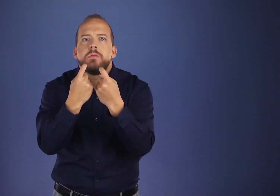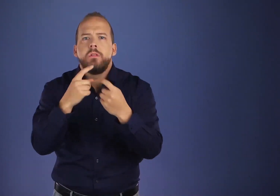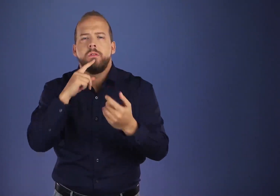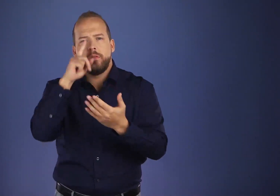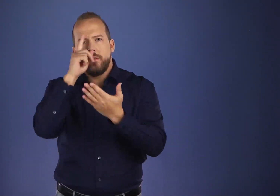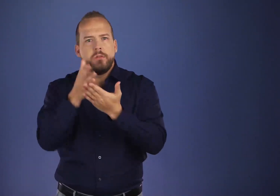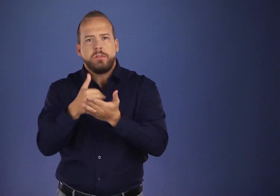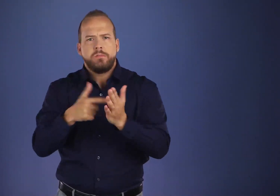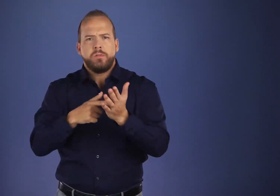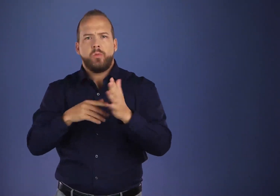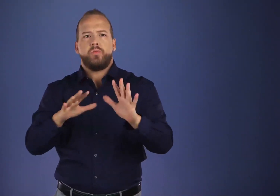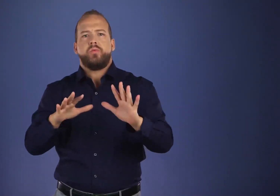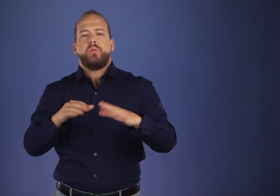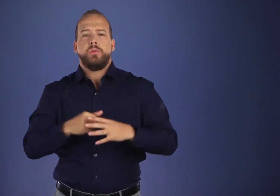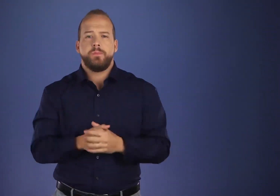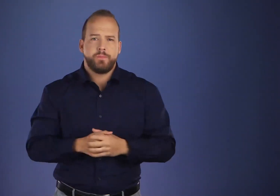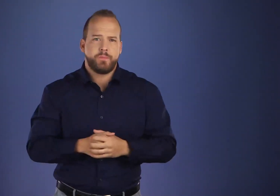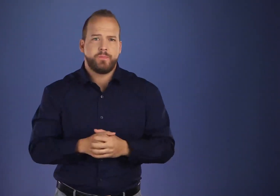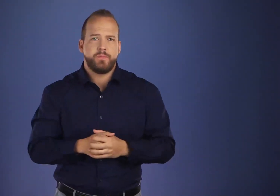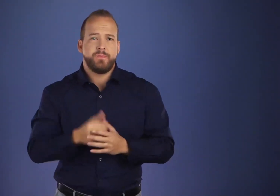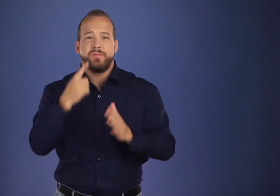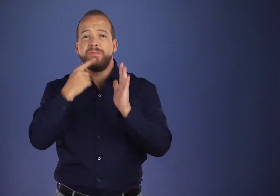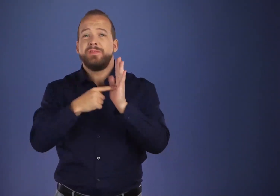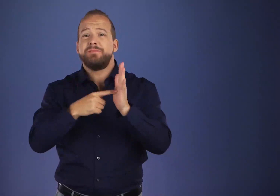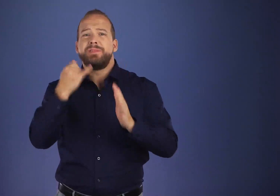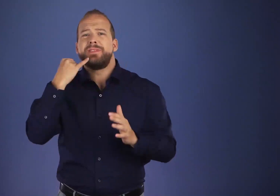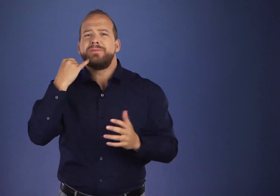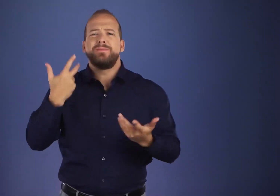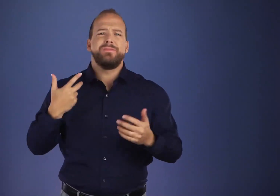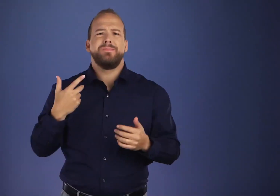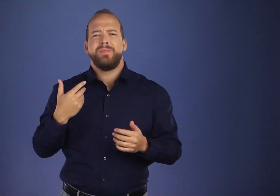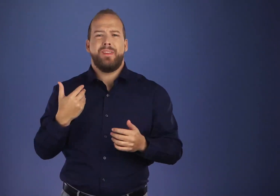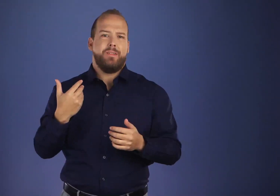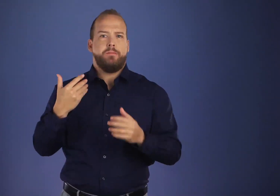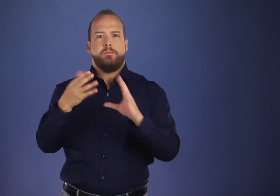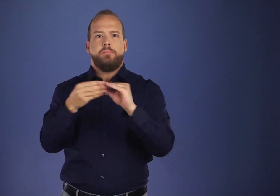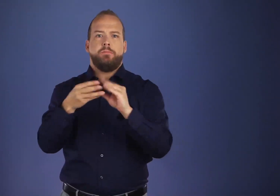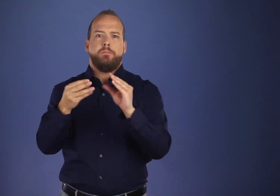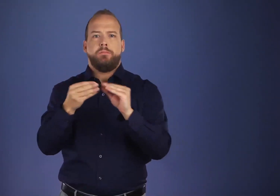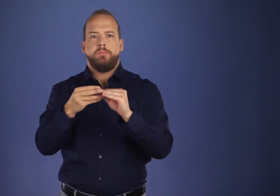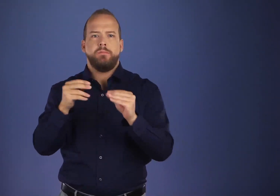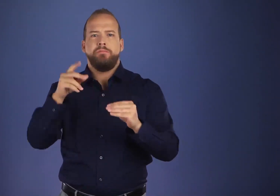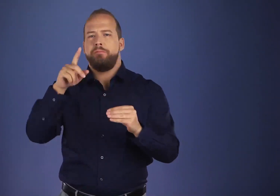where this same principle is involved. Suppose, for instance,